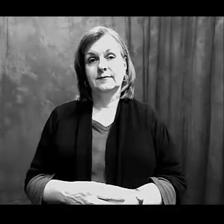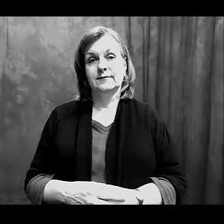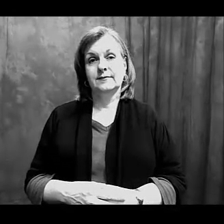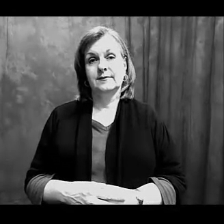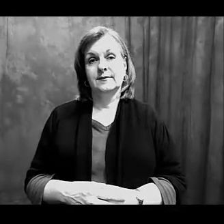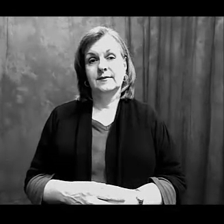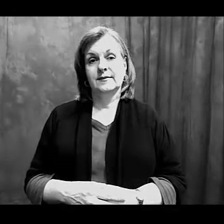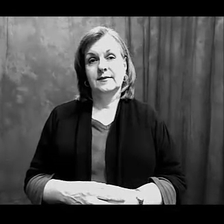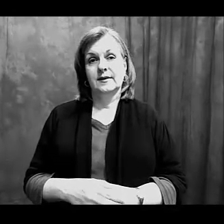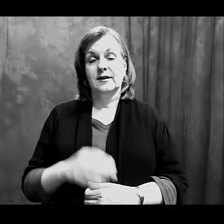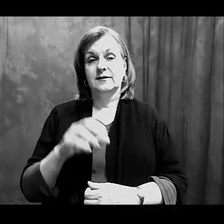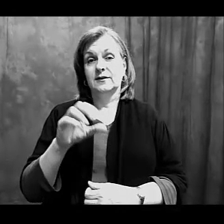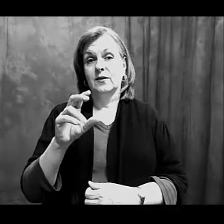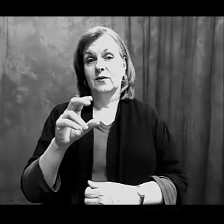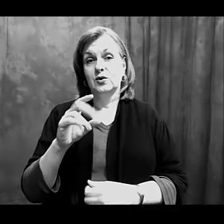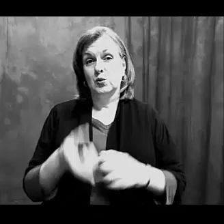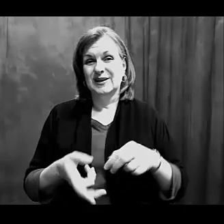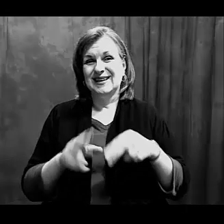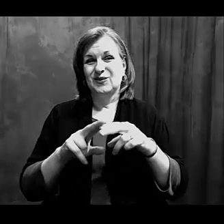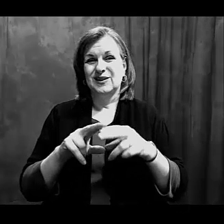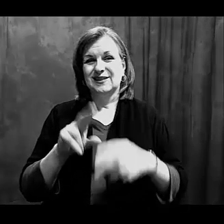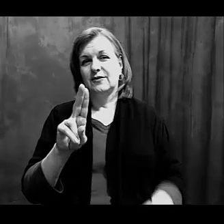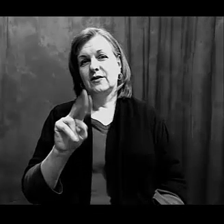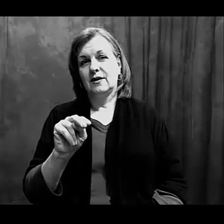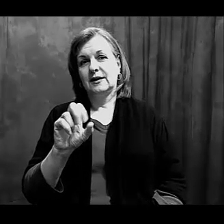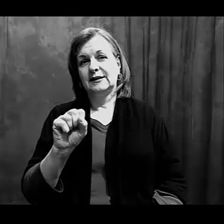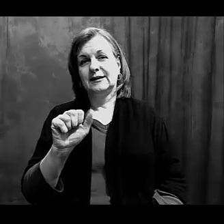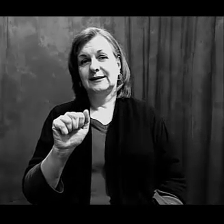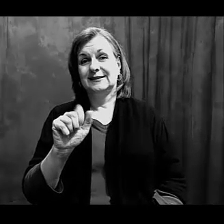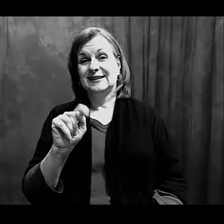so if you increase the unsaturation